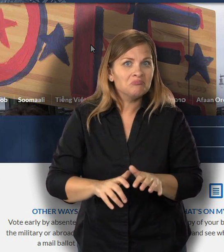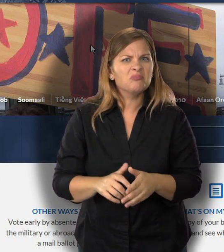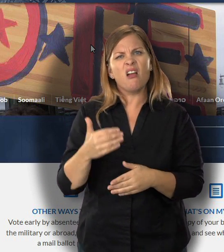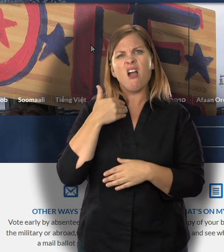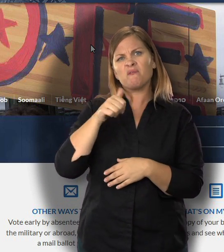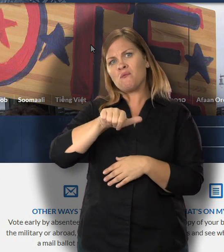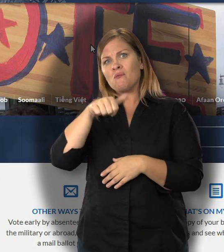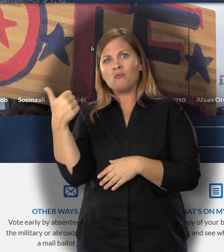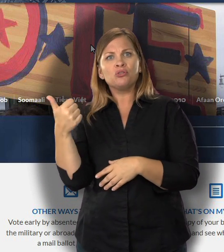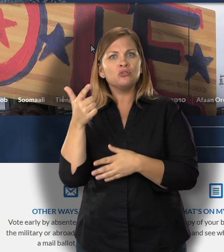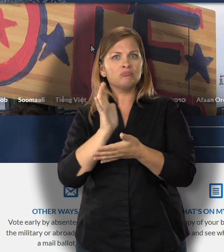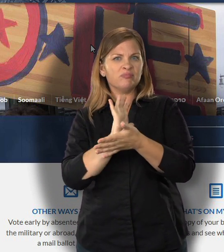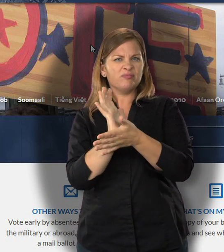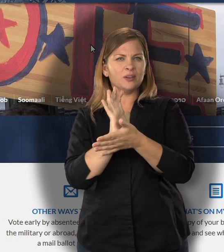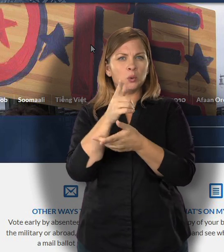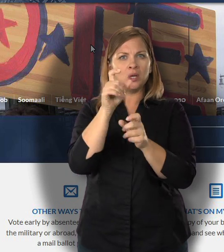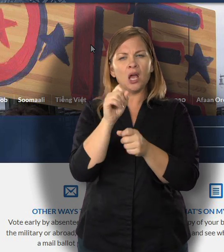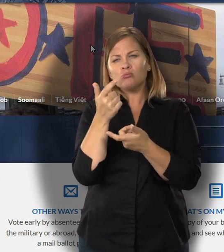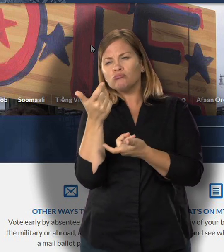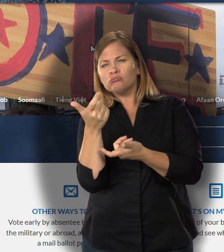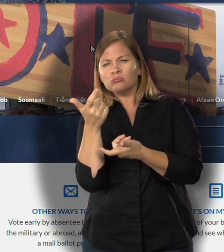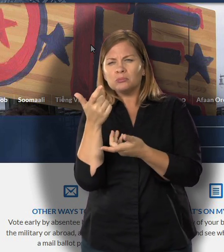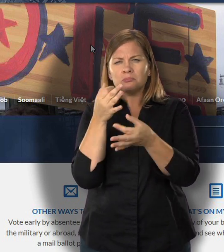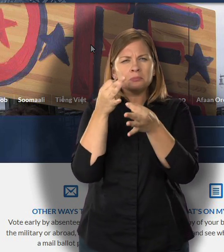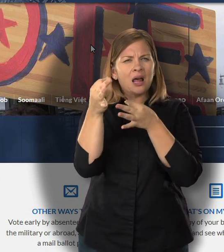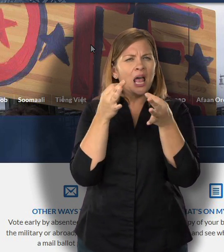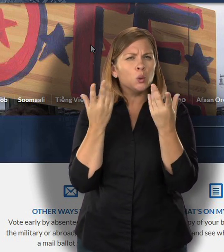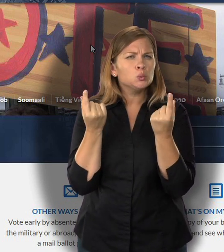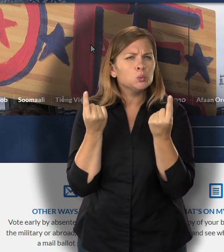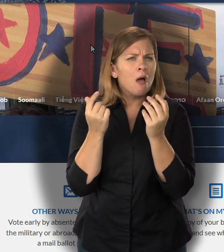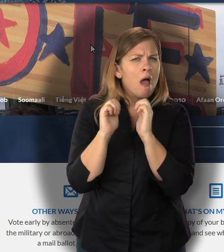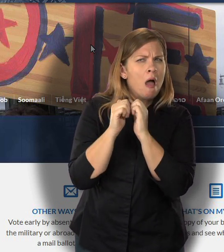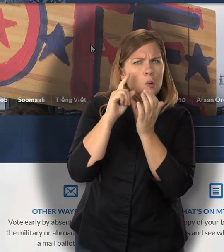Watch another video to find out more about this.